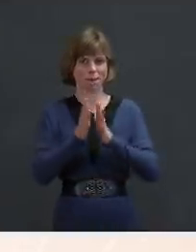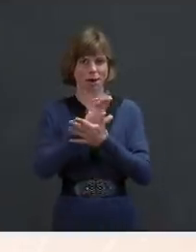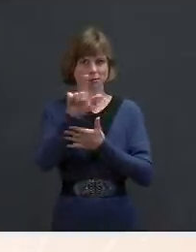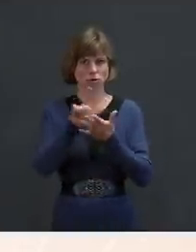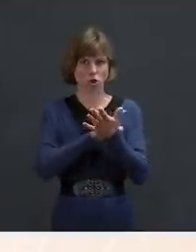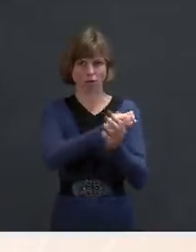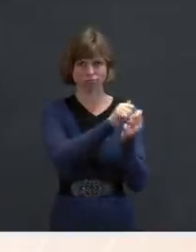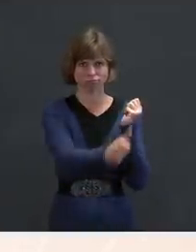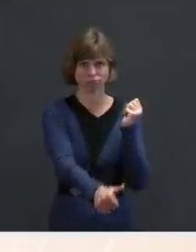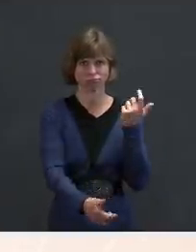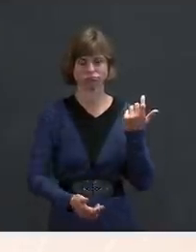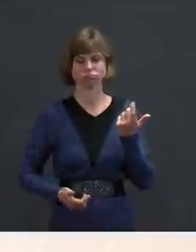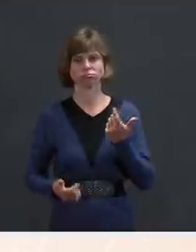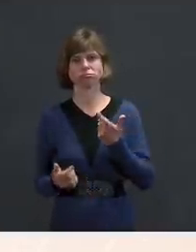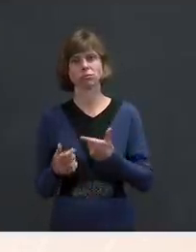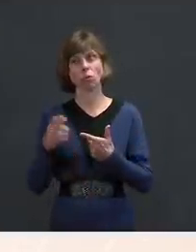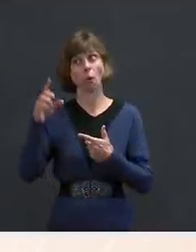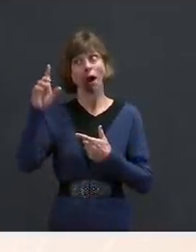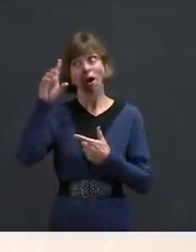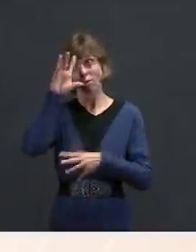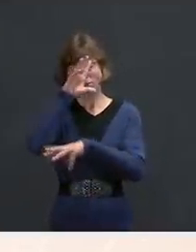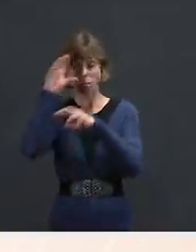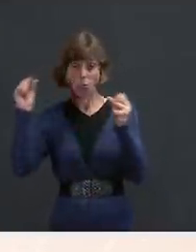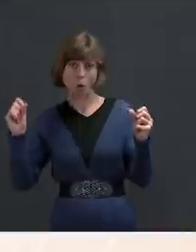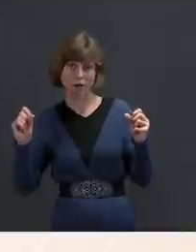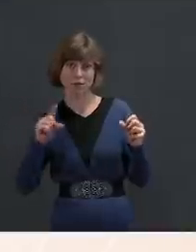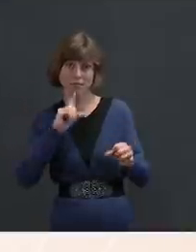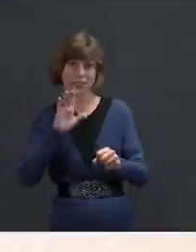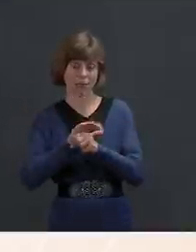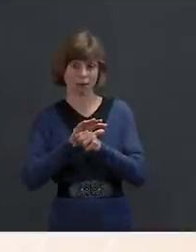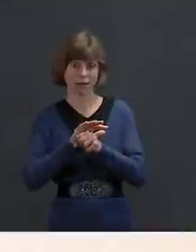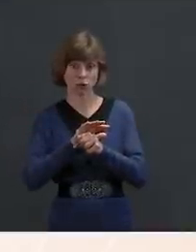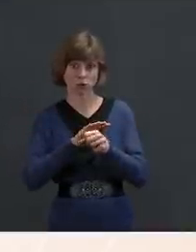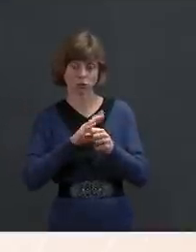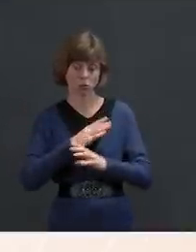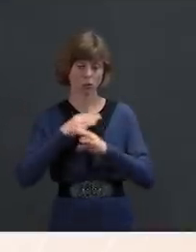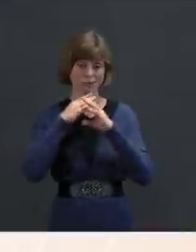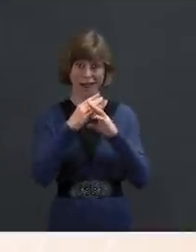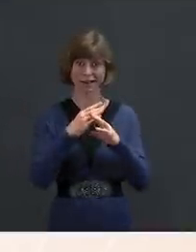to protecting the fundamental right to vote and making easier for all eligible Americans to vote.